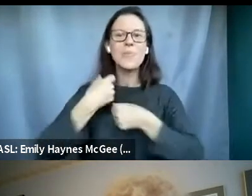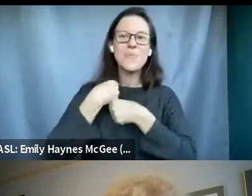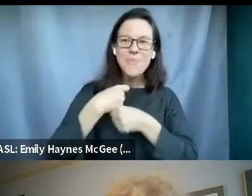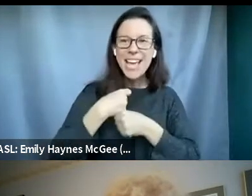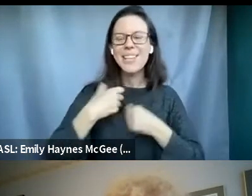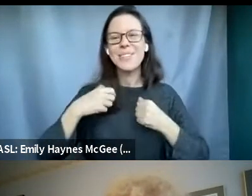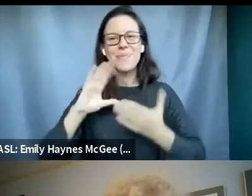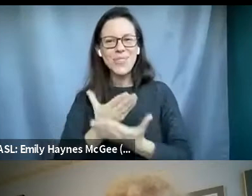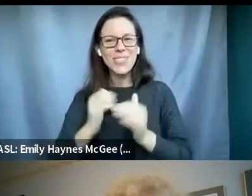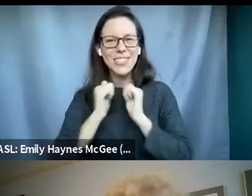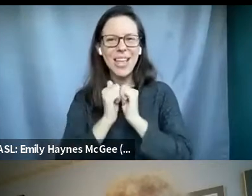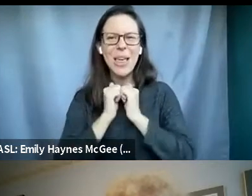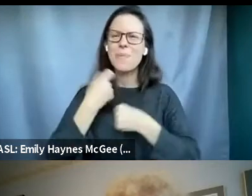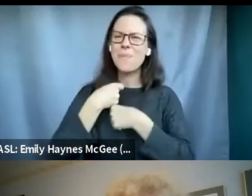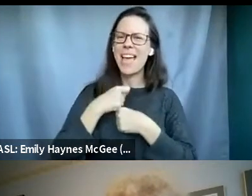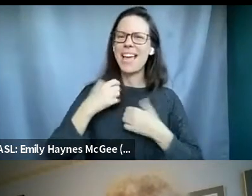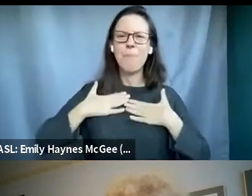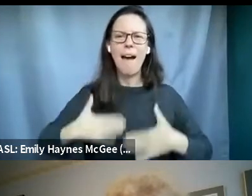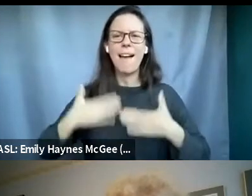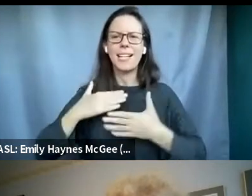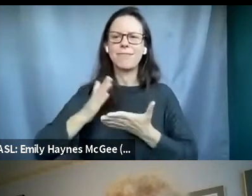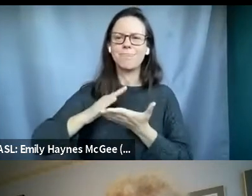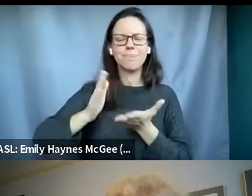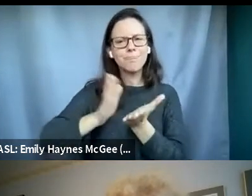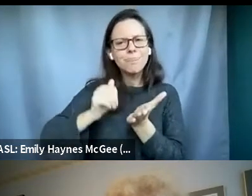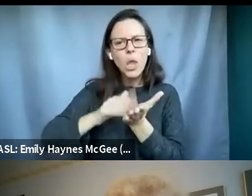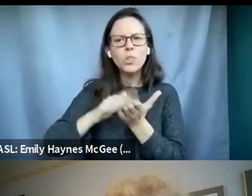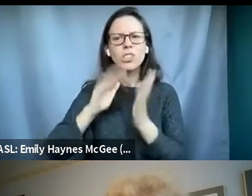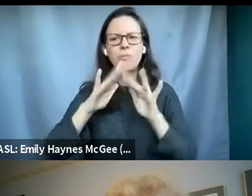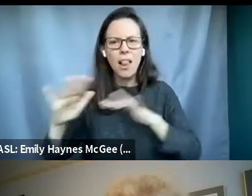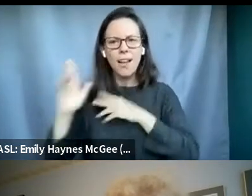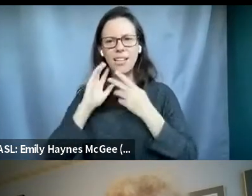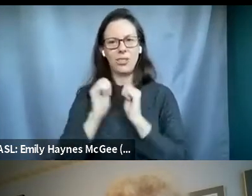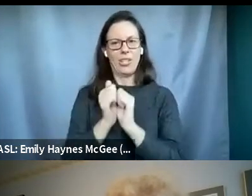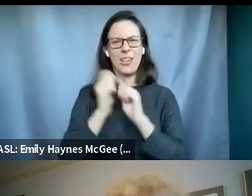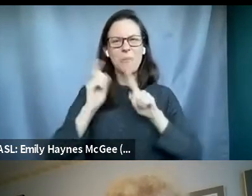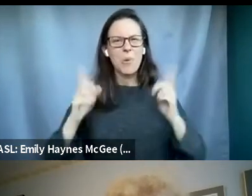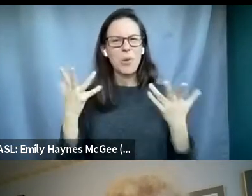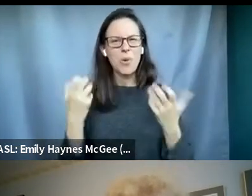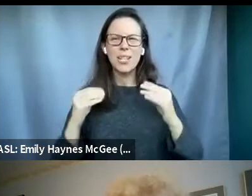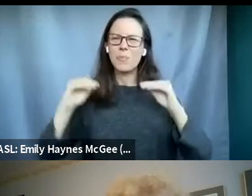But which wanted to sort of take off and have a bigger platform so we decided to apply for the grant.